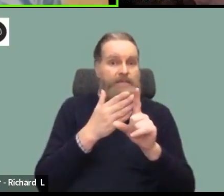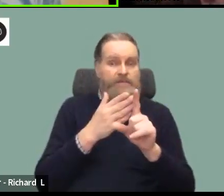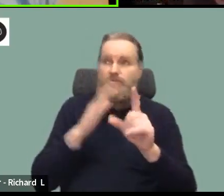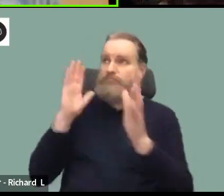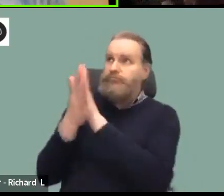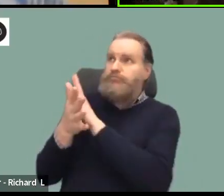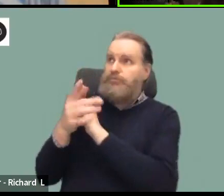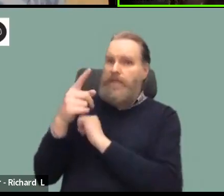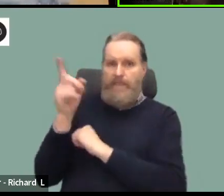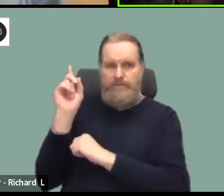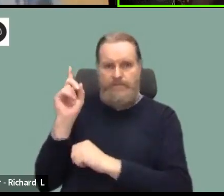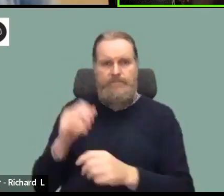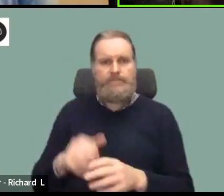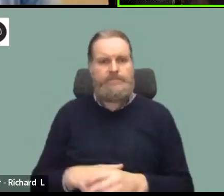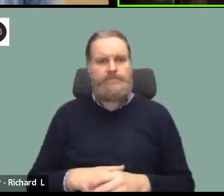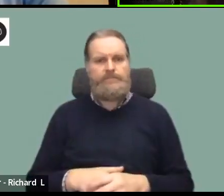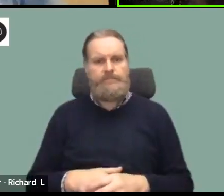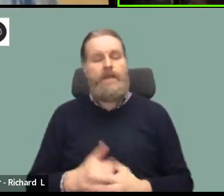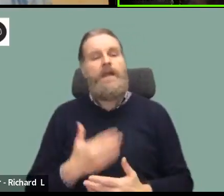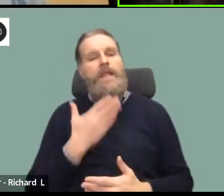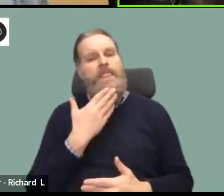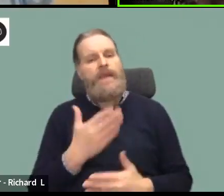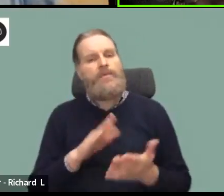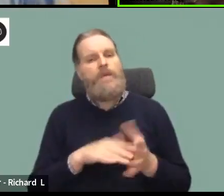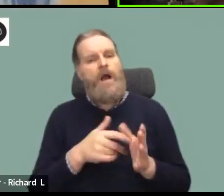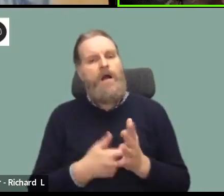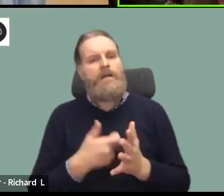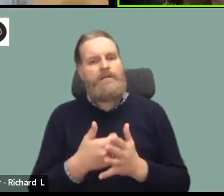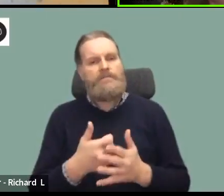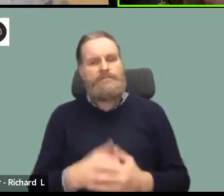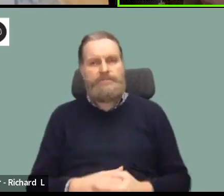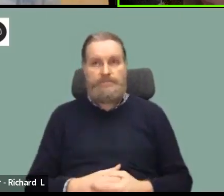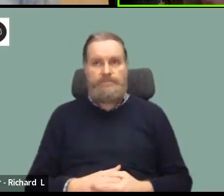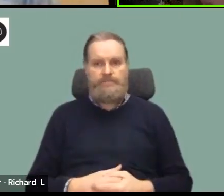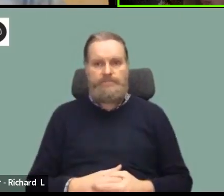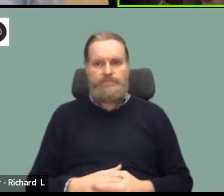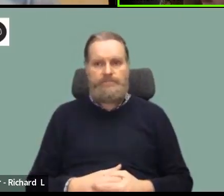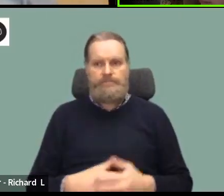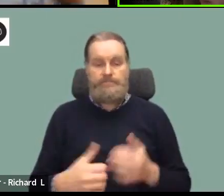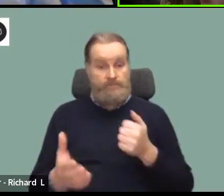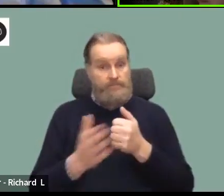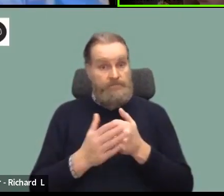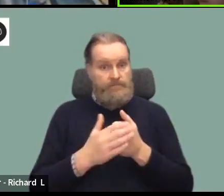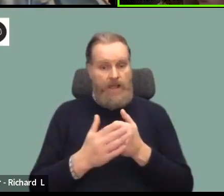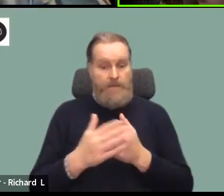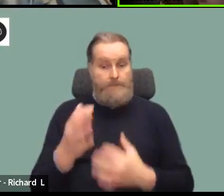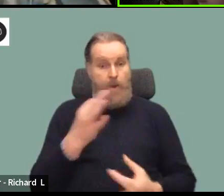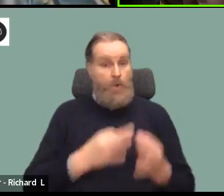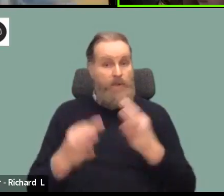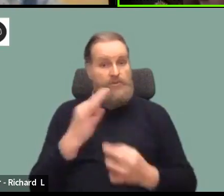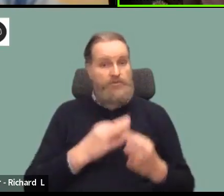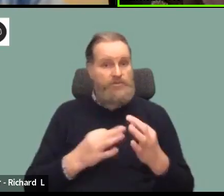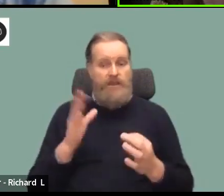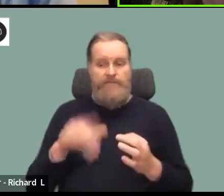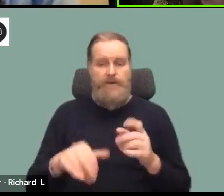to to comply with our legal Rica to to comply with our legal Requirements, but to call stuff to give them as much notice as possible. Okay, thank you. And the And there are quite a few questions And there are quite a few